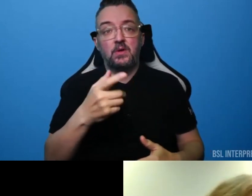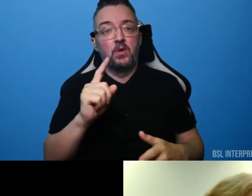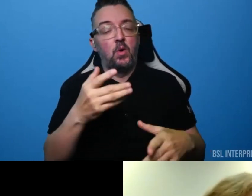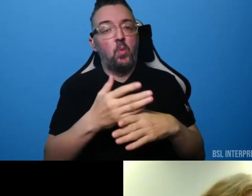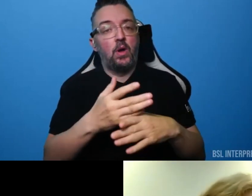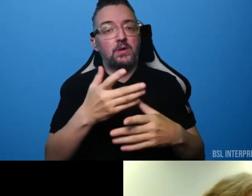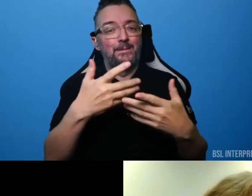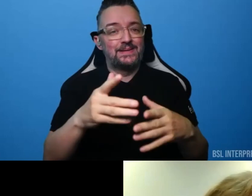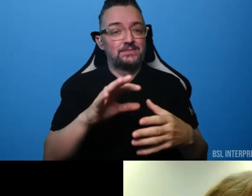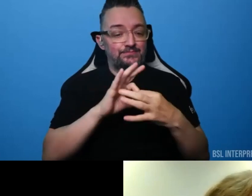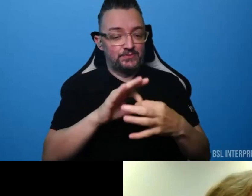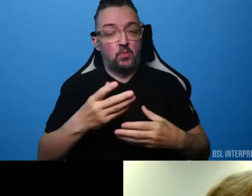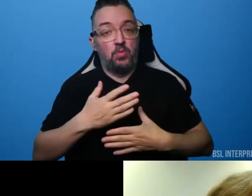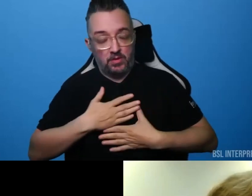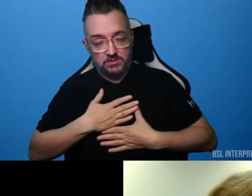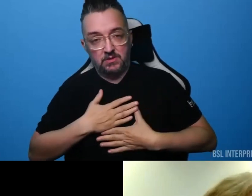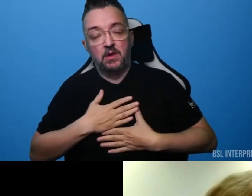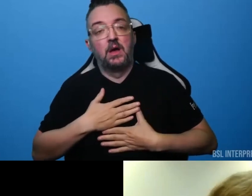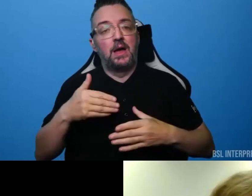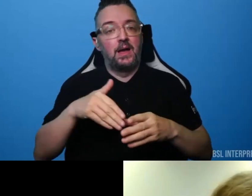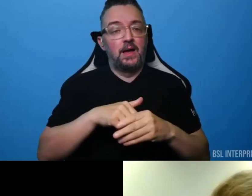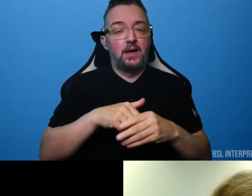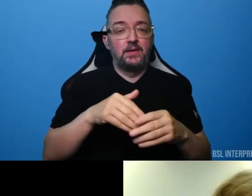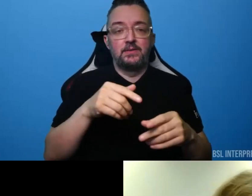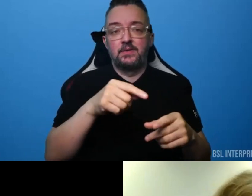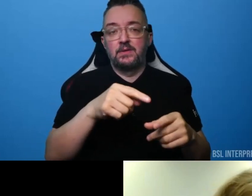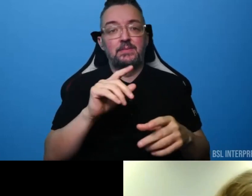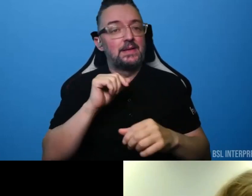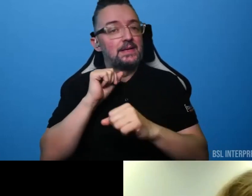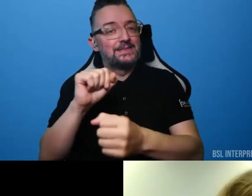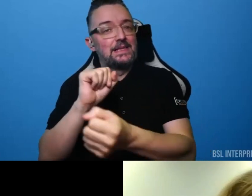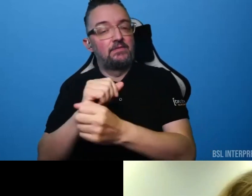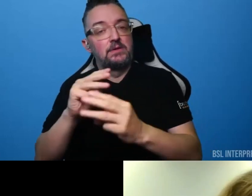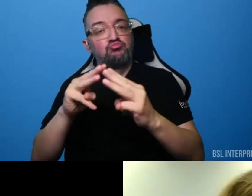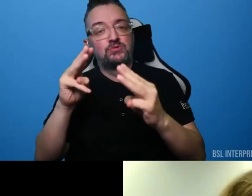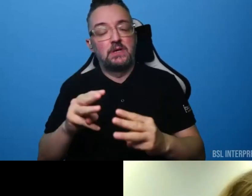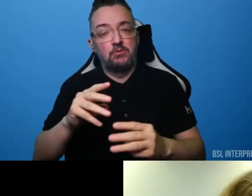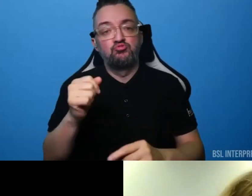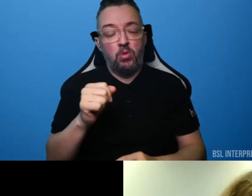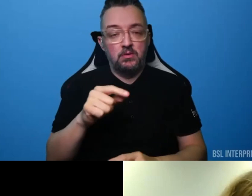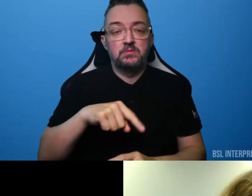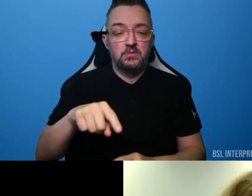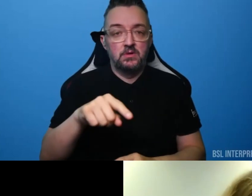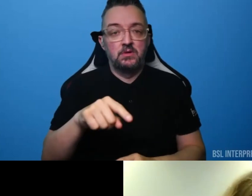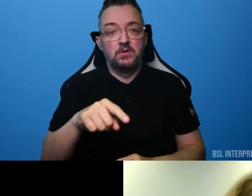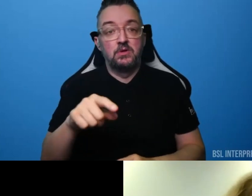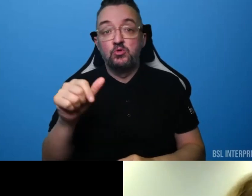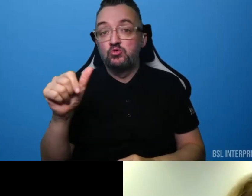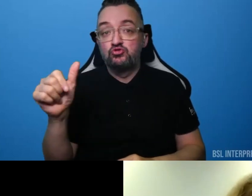and also this issue of whether a slavery museum in Scotland is something that should be progressed.